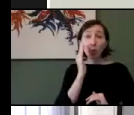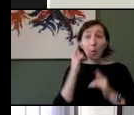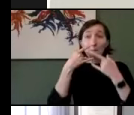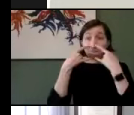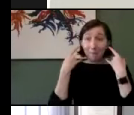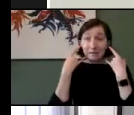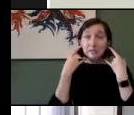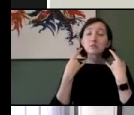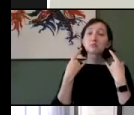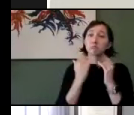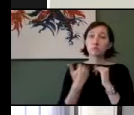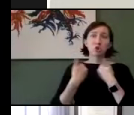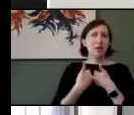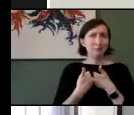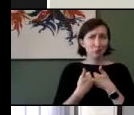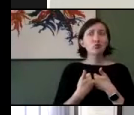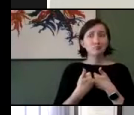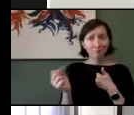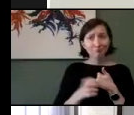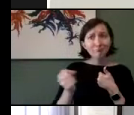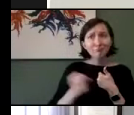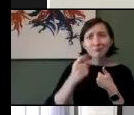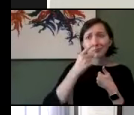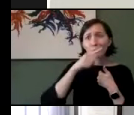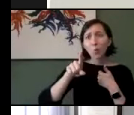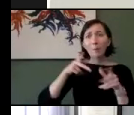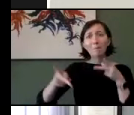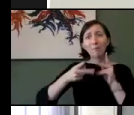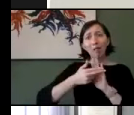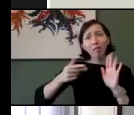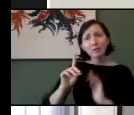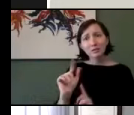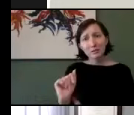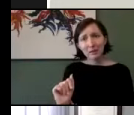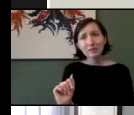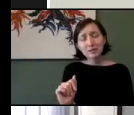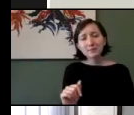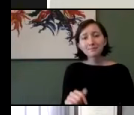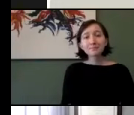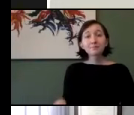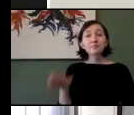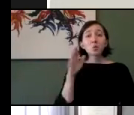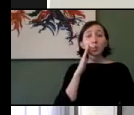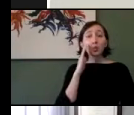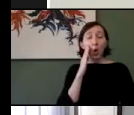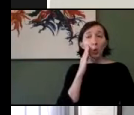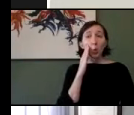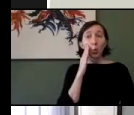for people with disabilities. We also know that mask challenges